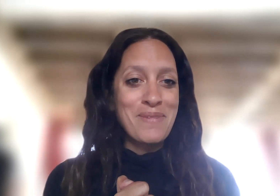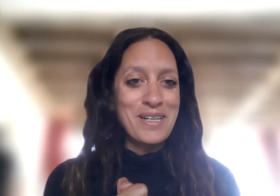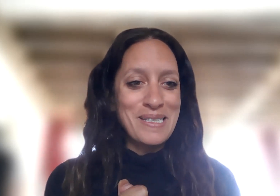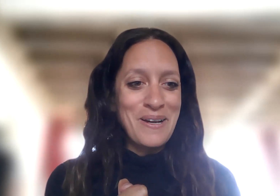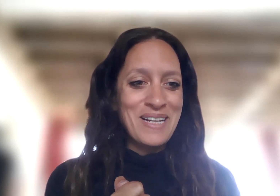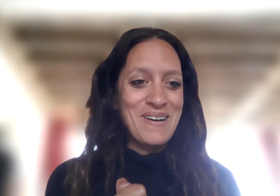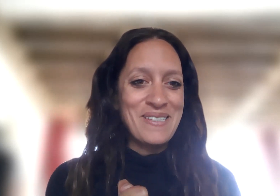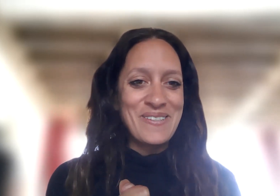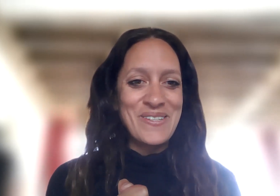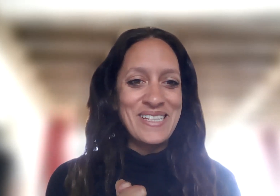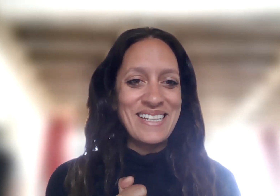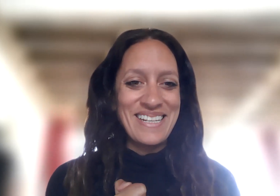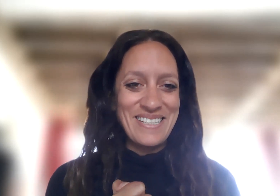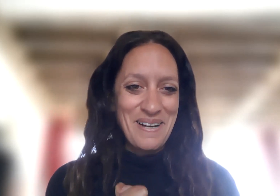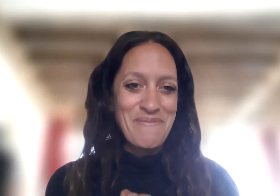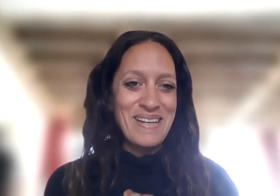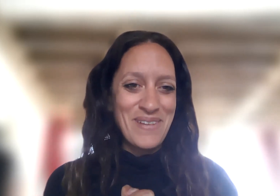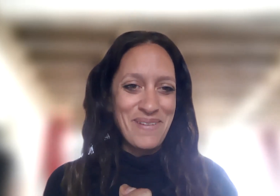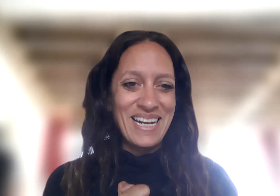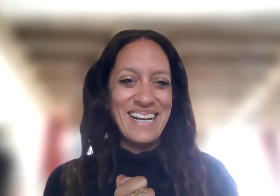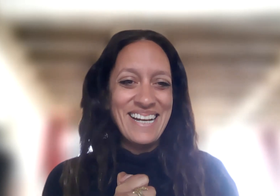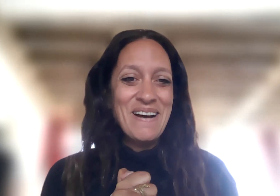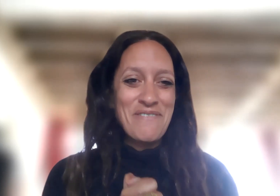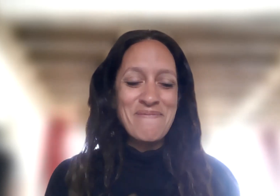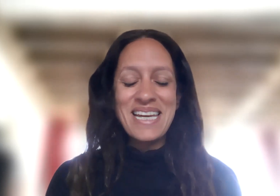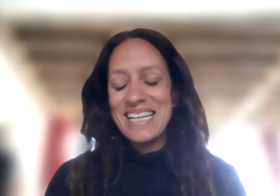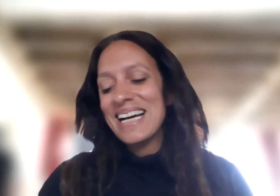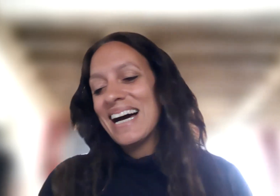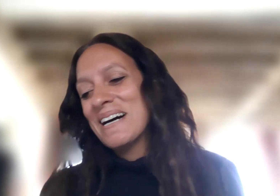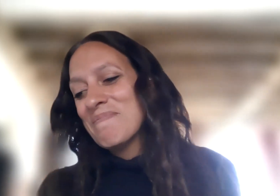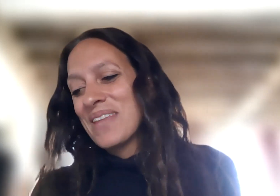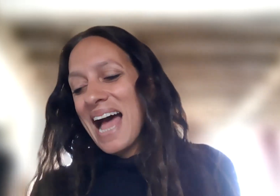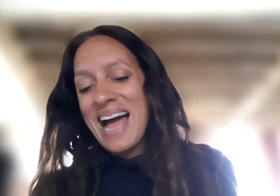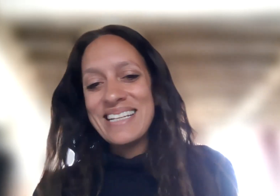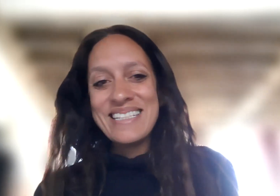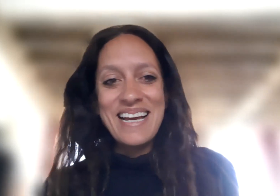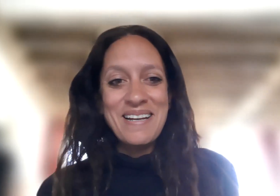we have over -- we work in over 120 countries, we have